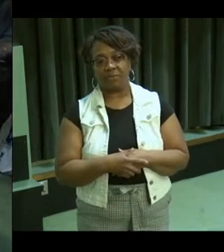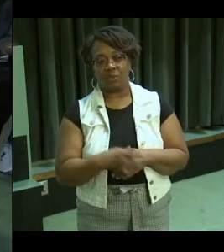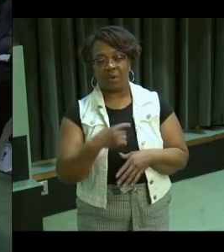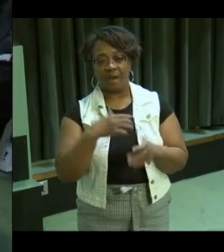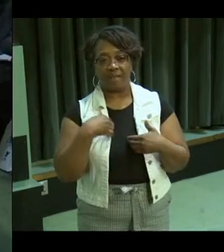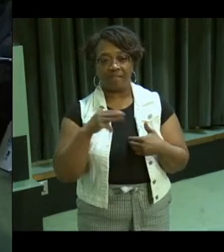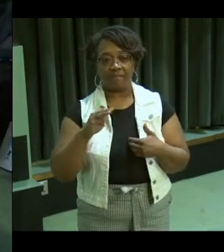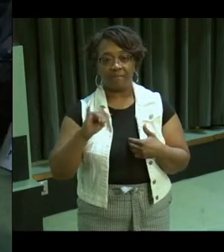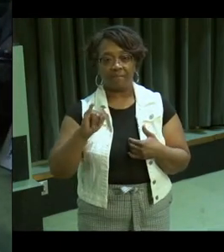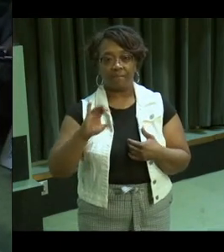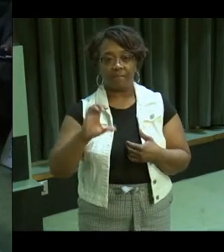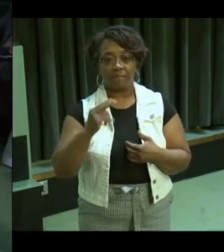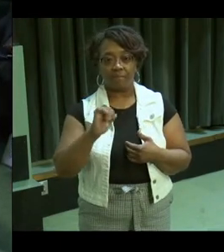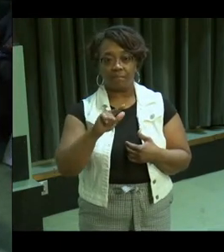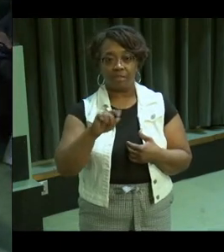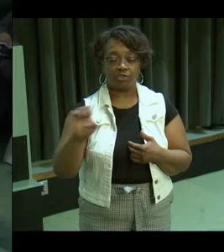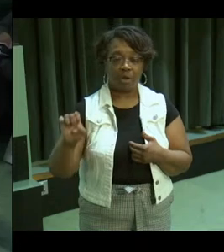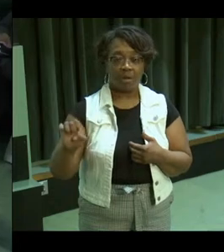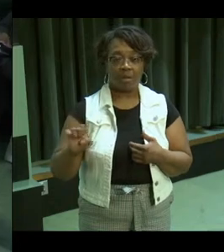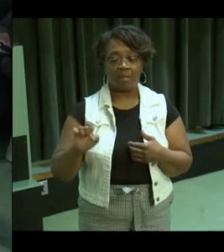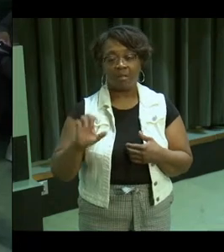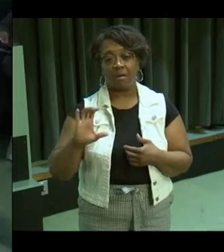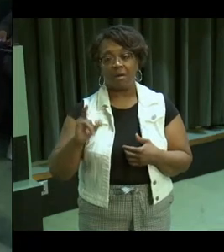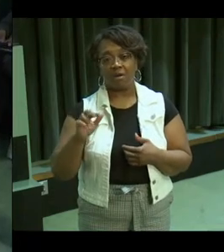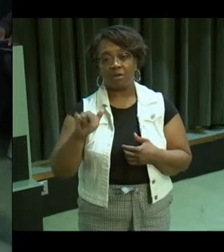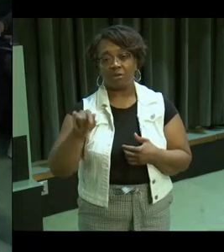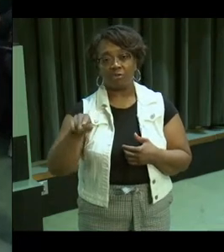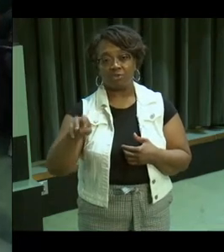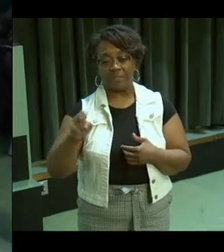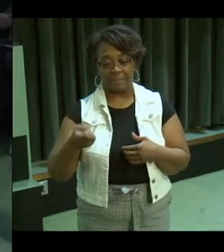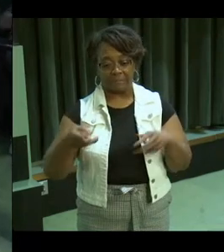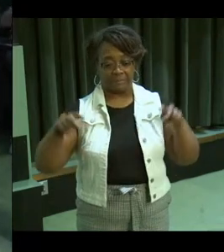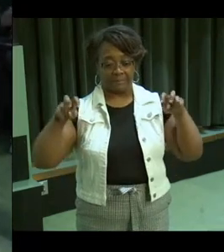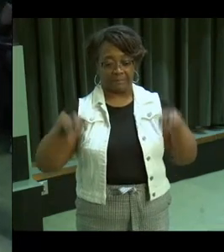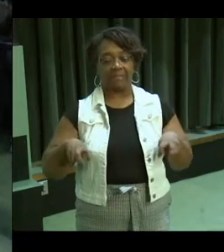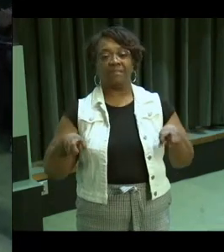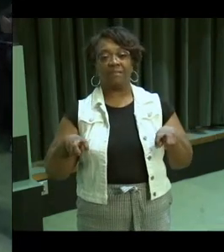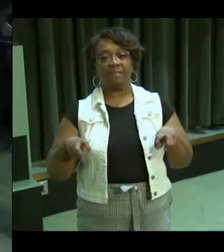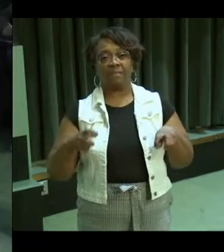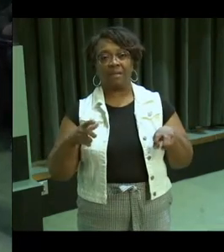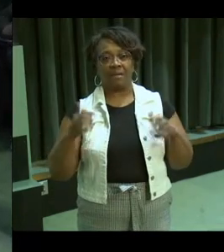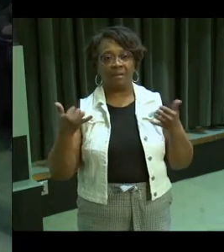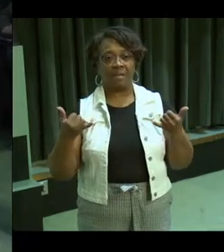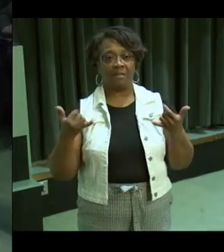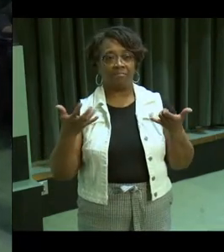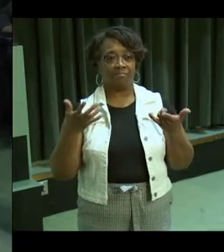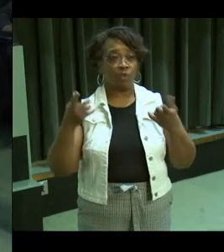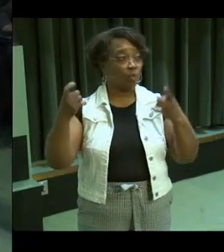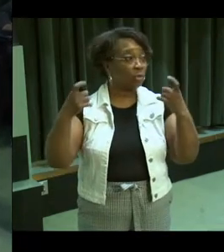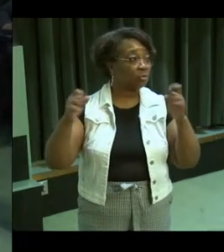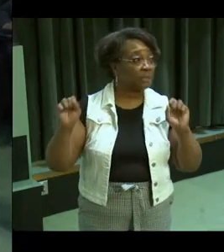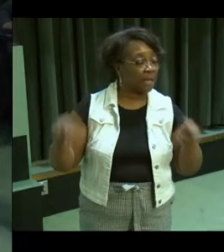Michelle and Christine sit up here and we're going to open the